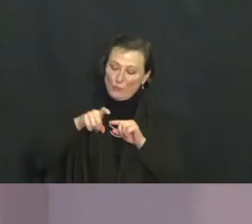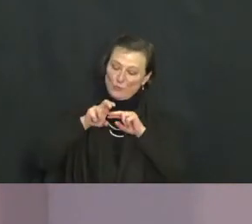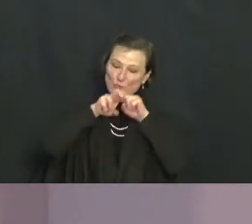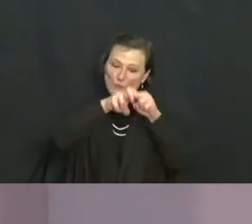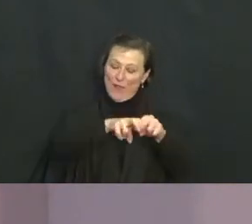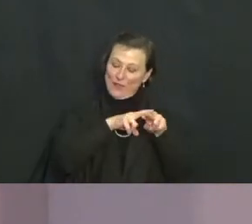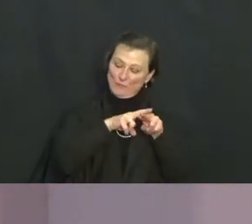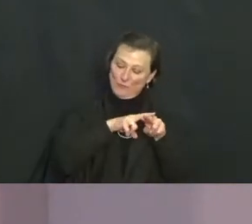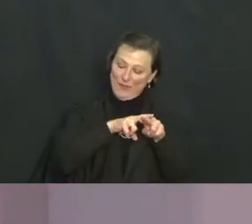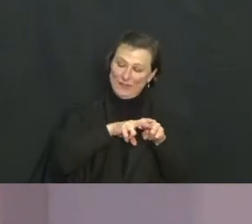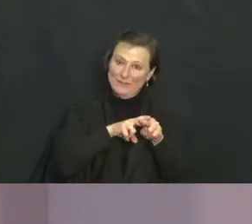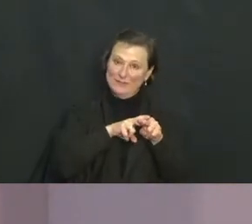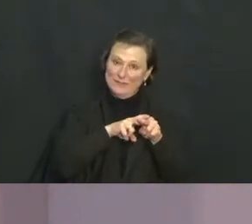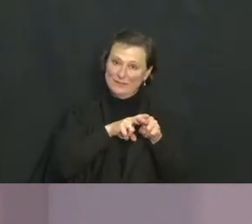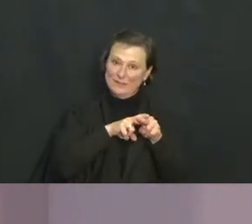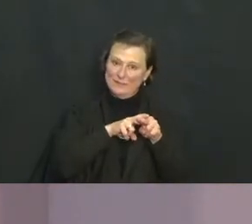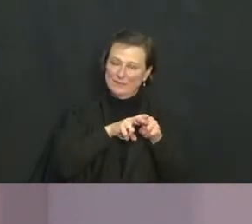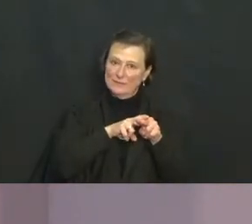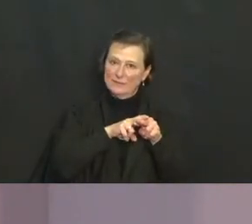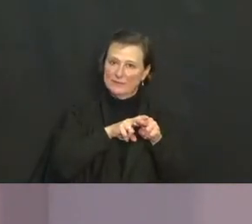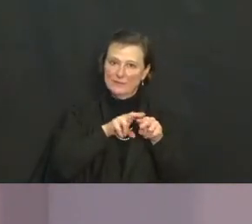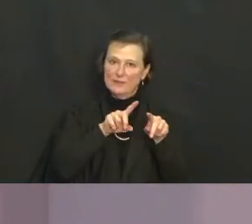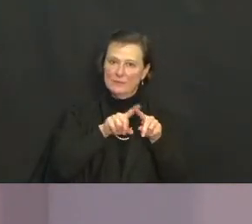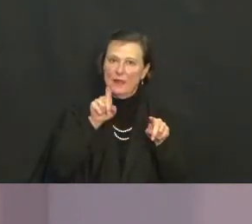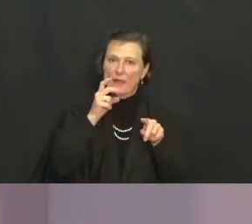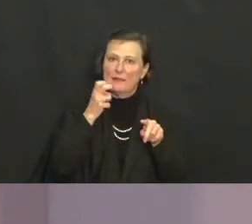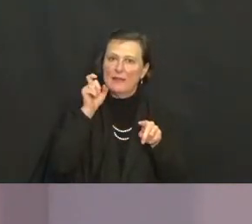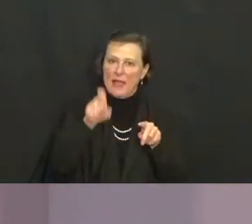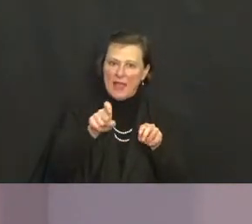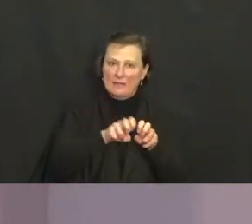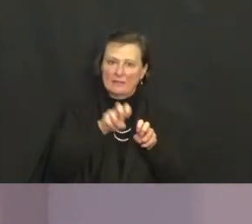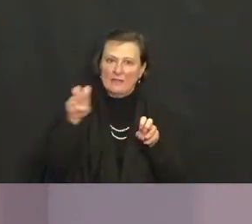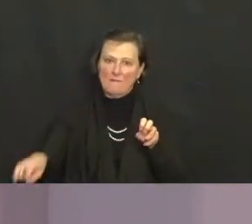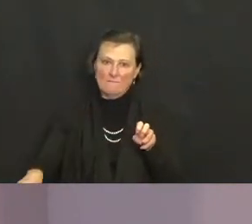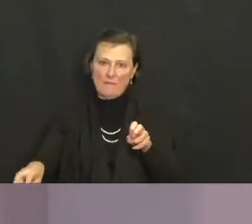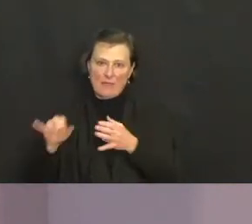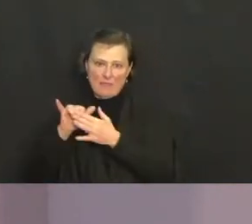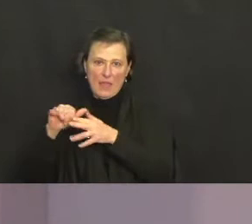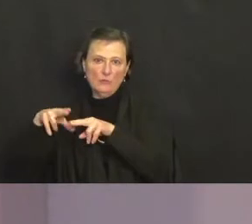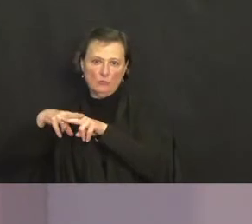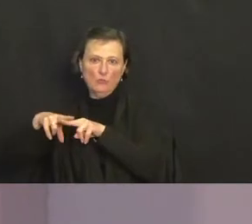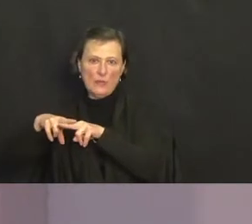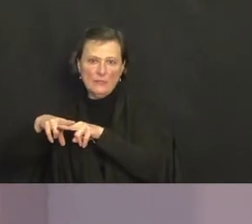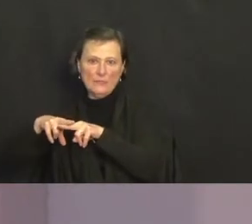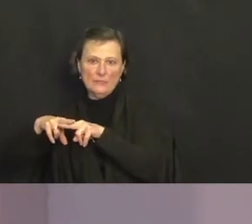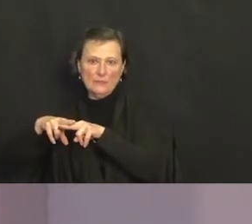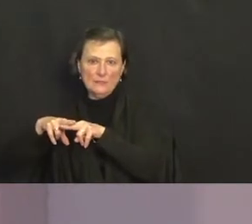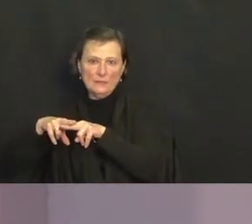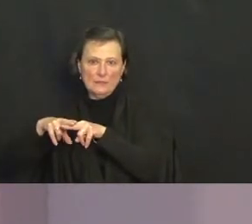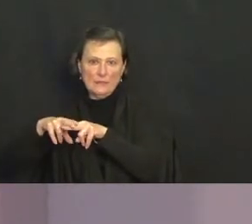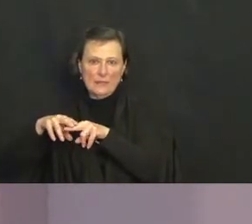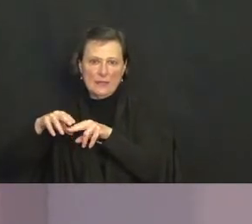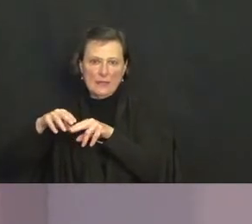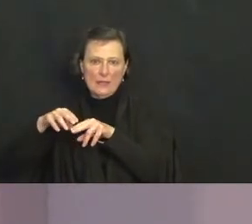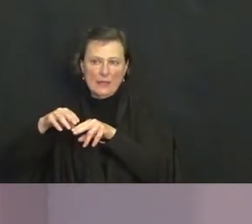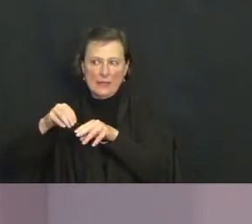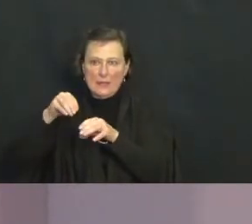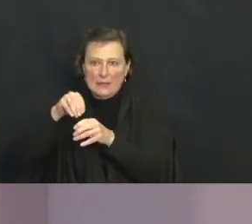But, he had to get off that train. And, ended up in Money, Mississippi.